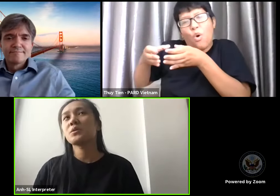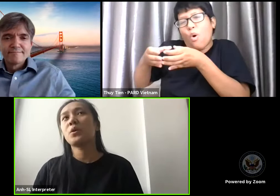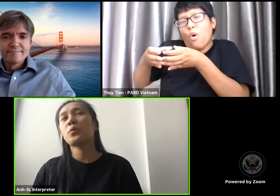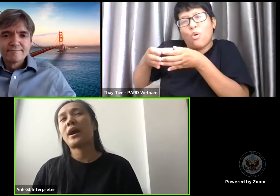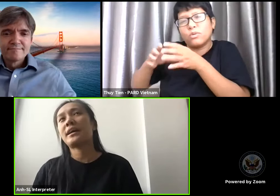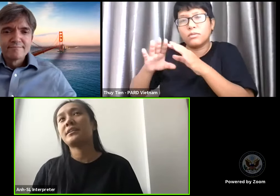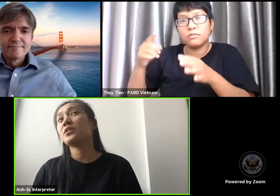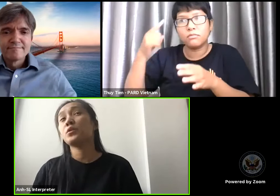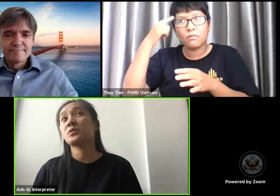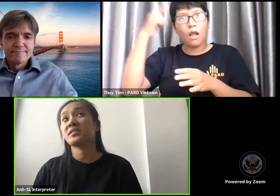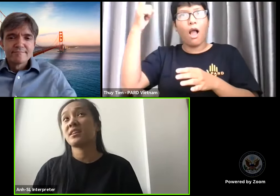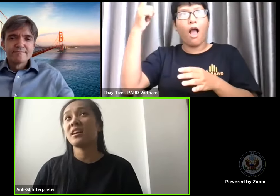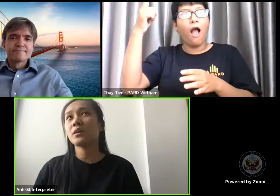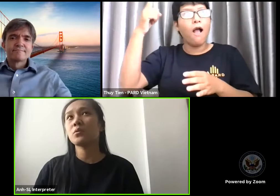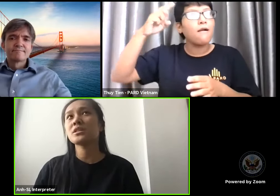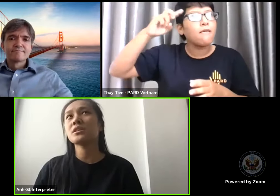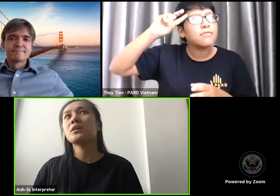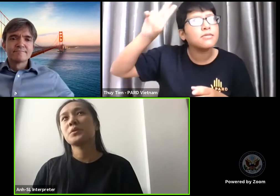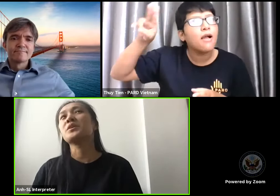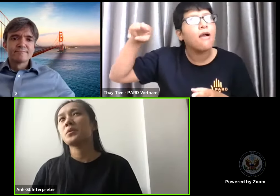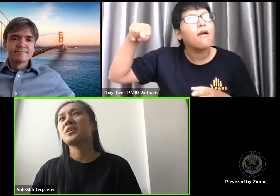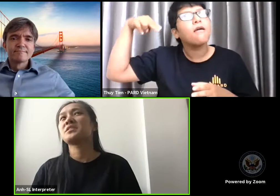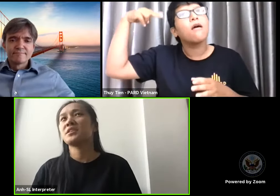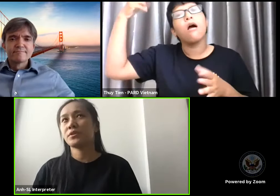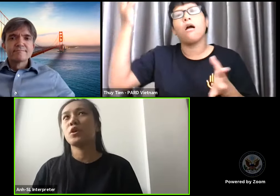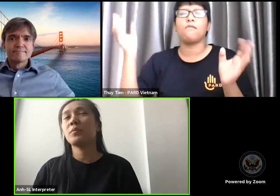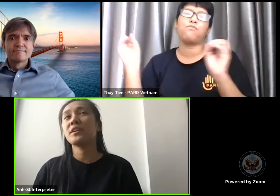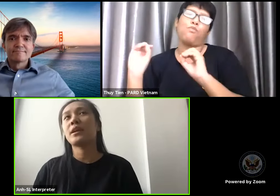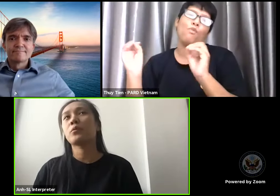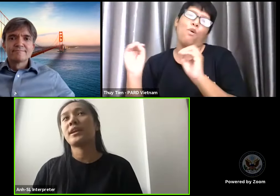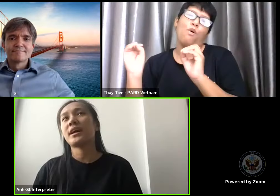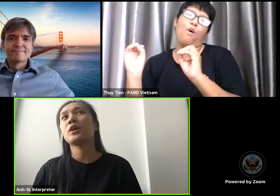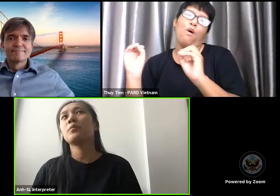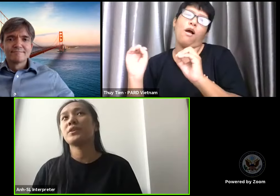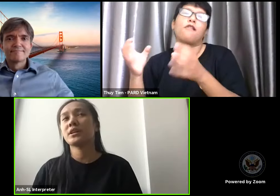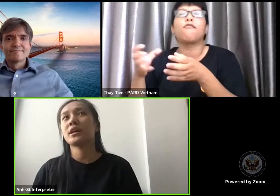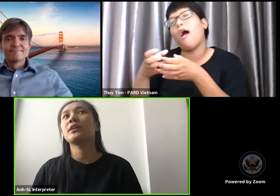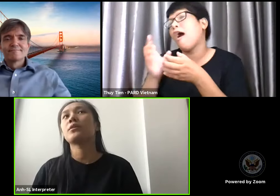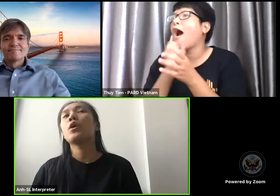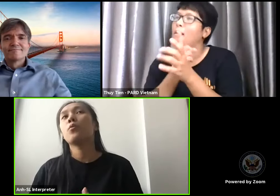so I didn't know sign language so it was difficult. But then when I communicate